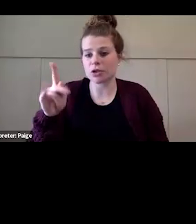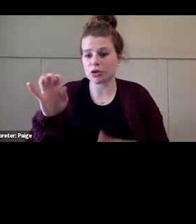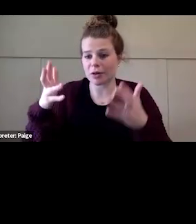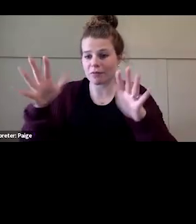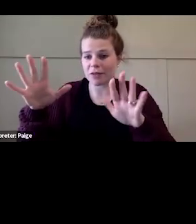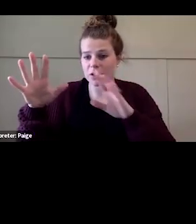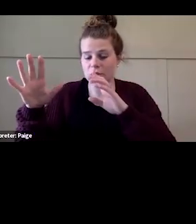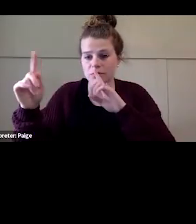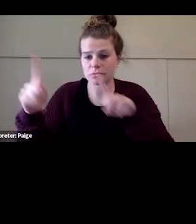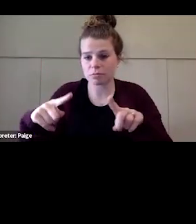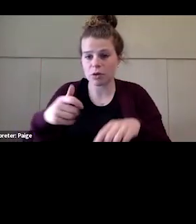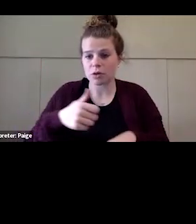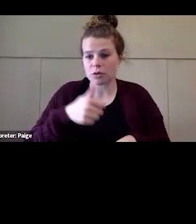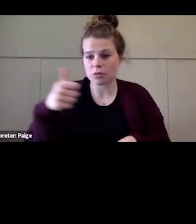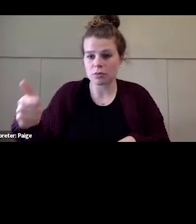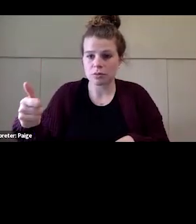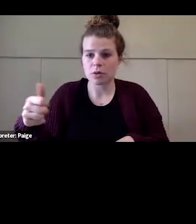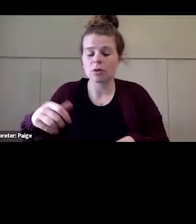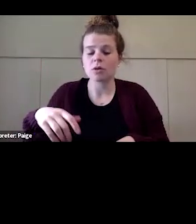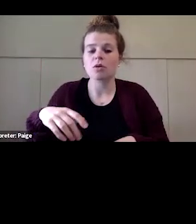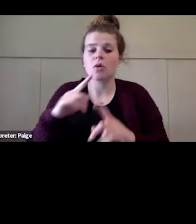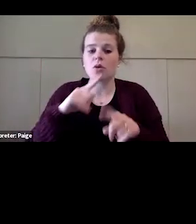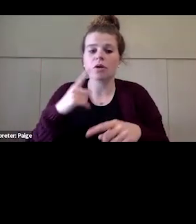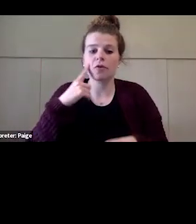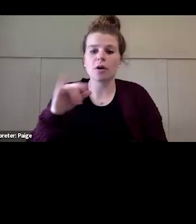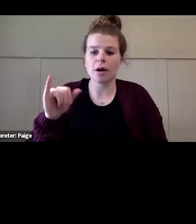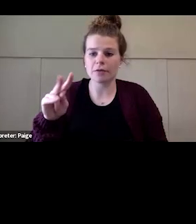that transport order for an IVC, we can arrive on scene